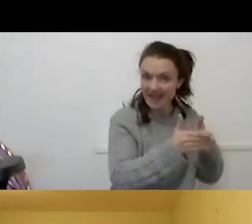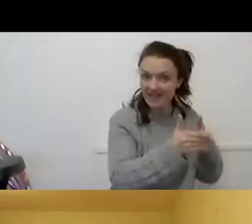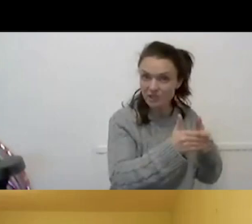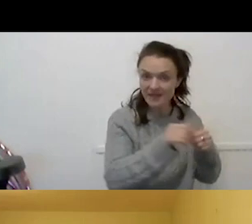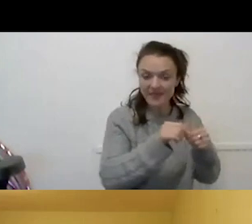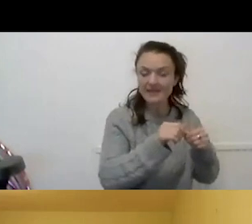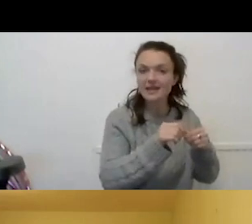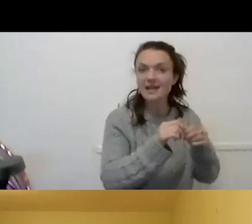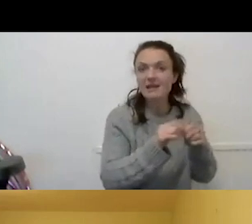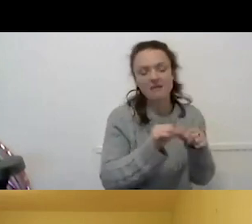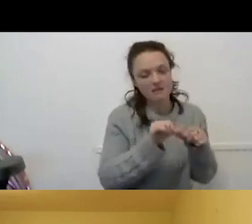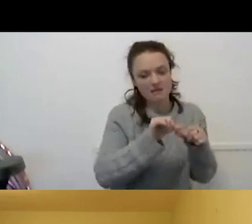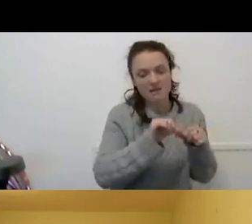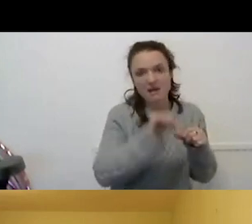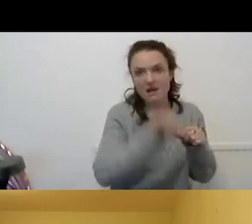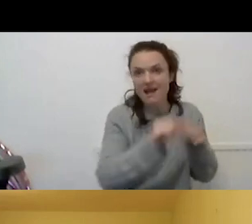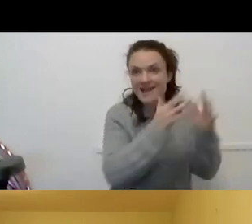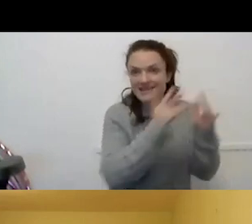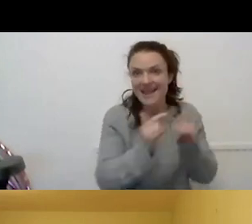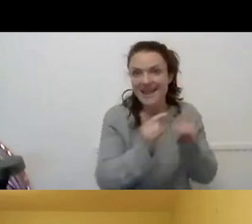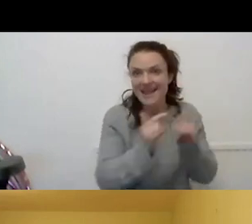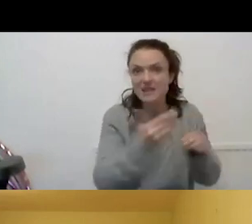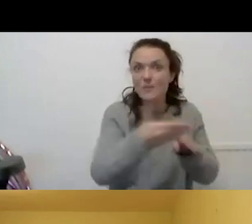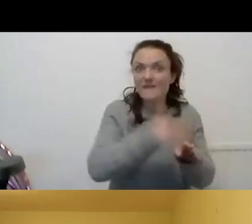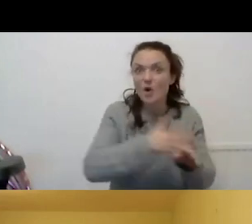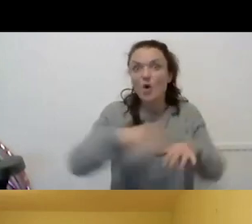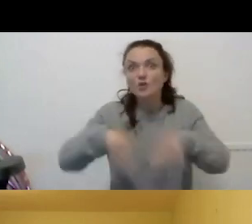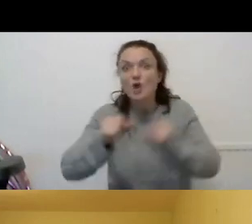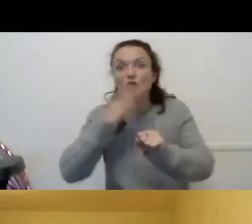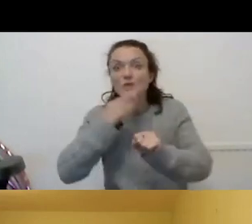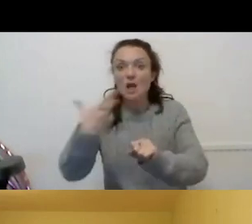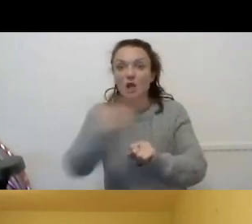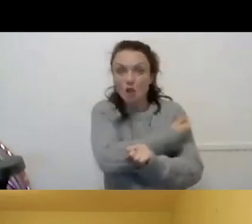humans got underway very, very quickly, indeed, and were all completed as they needed to be.